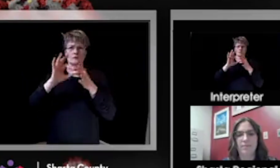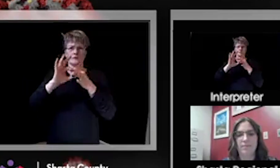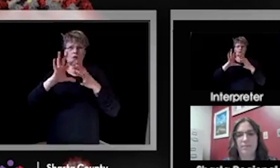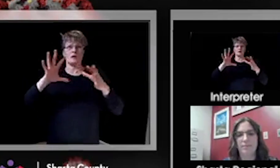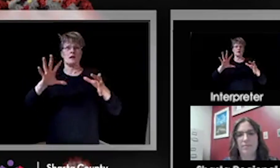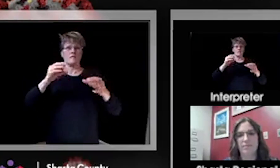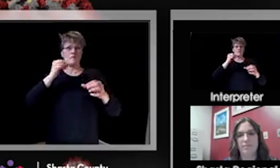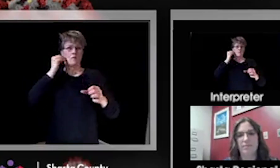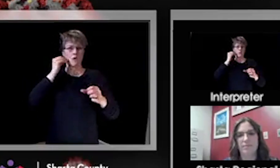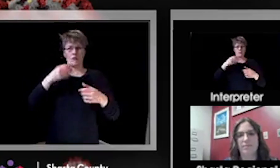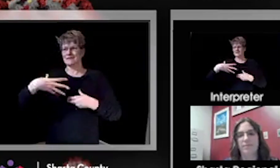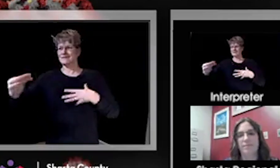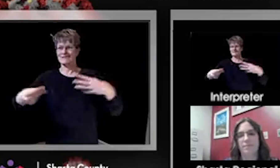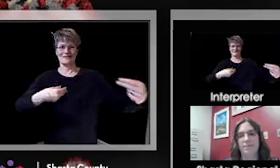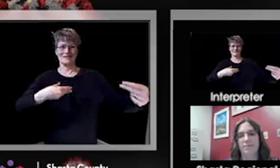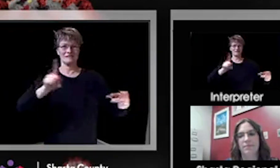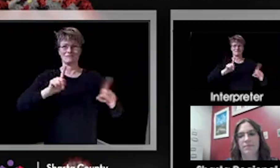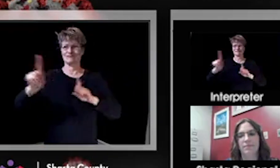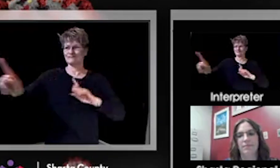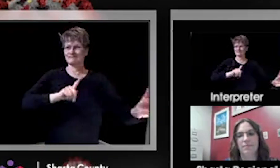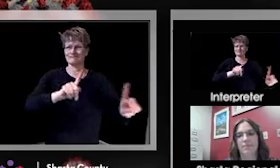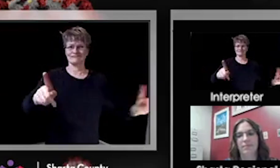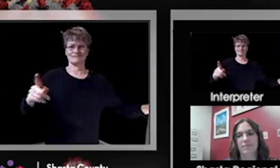that are taken in congregate settings right now we’re going to want to continue those